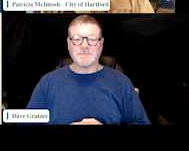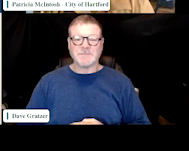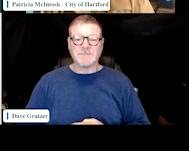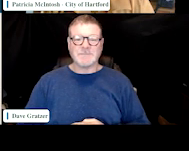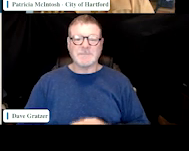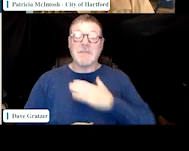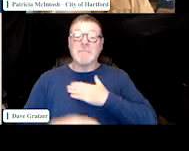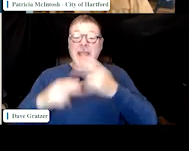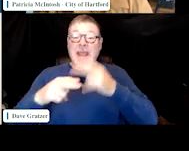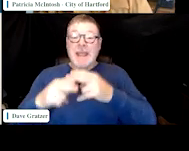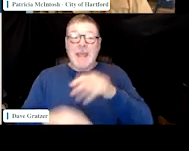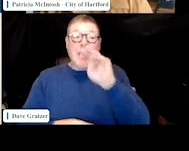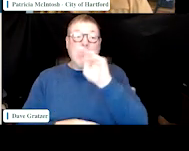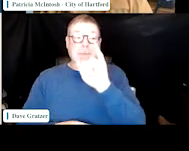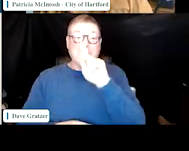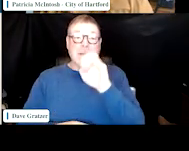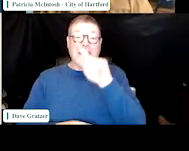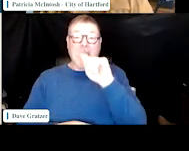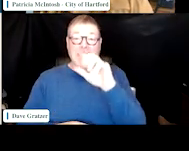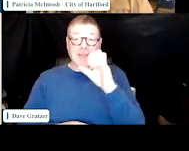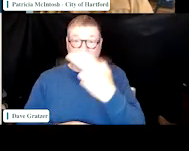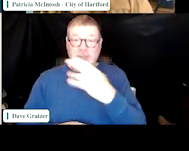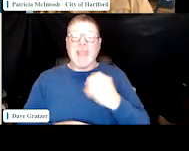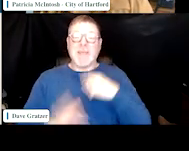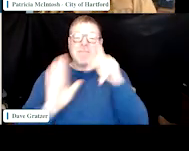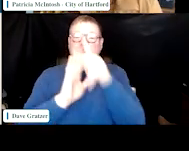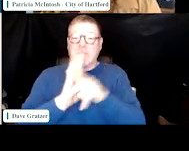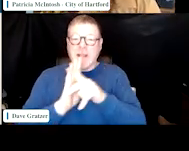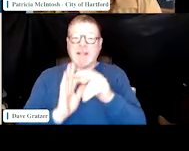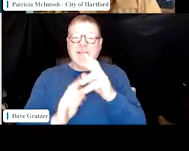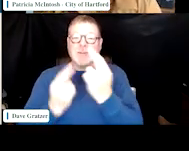My name is Mike Hatch, and I am from Policy Research Associates,